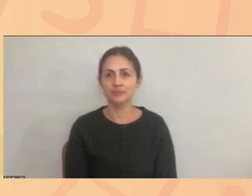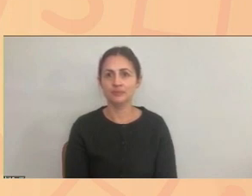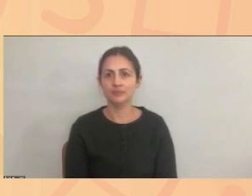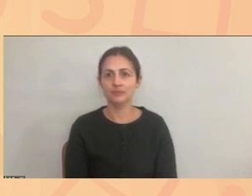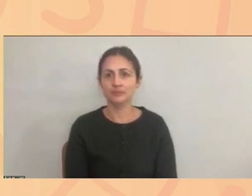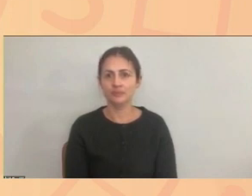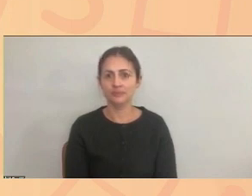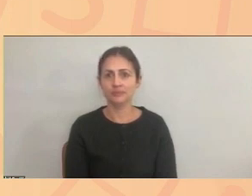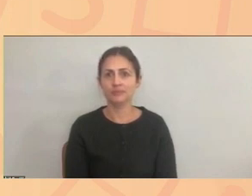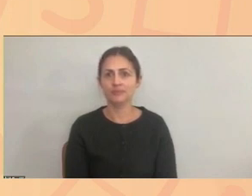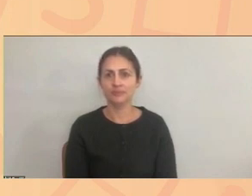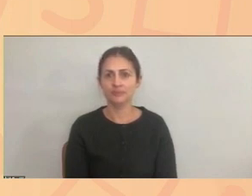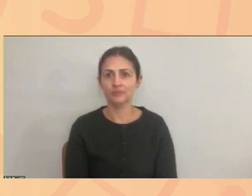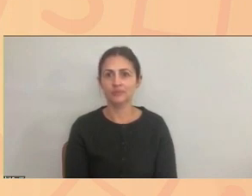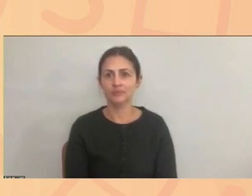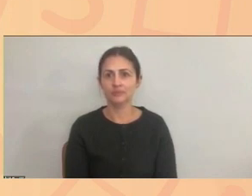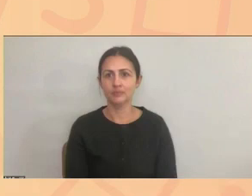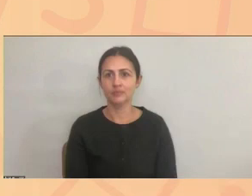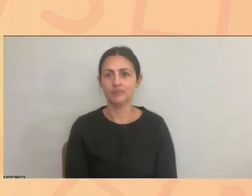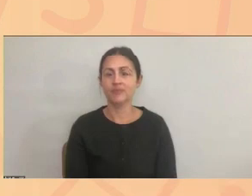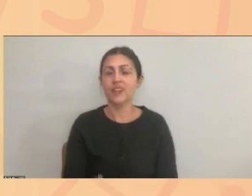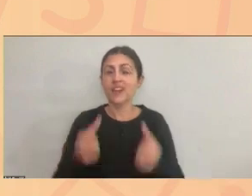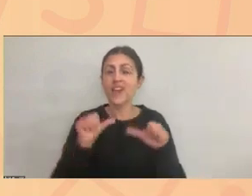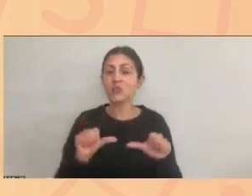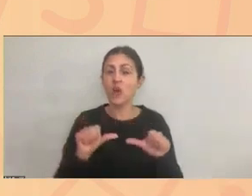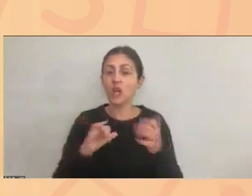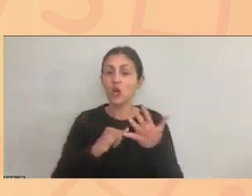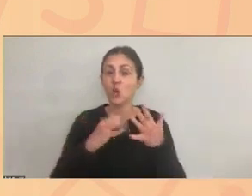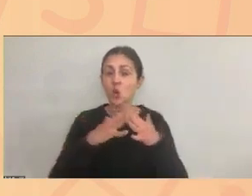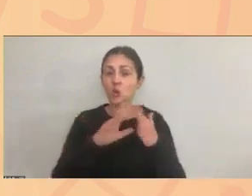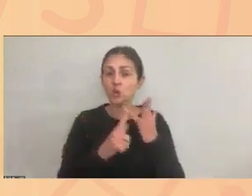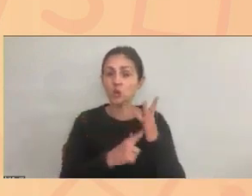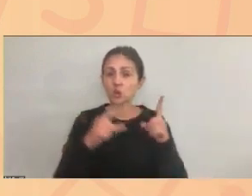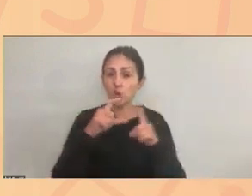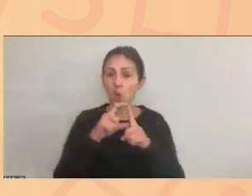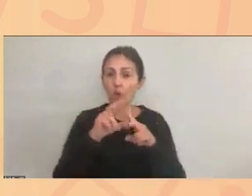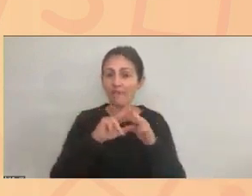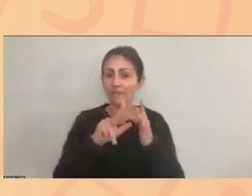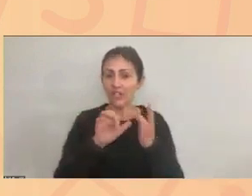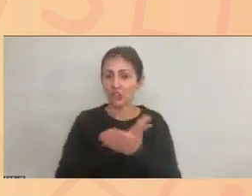Sawfish, endangered sawfish. We saw it in a picture before. (SINGS FOREIGN LANGUAGE)